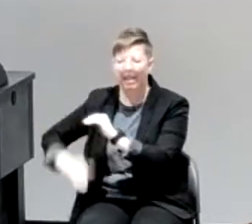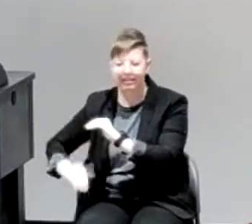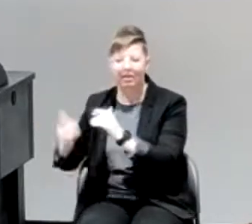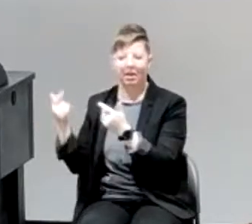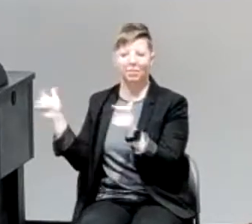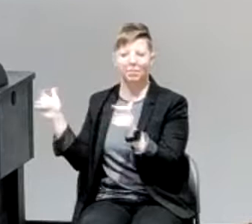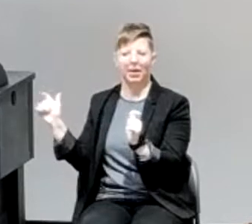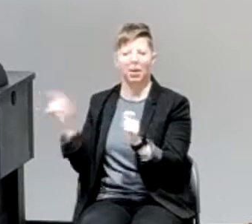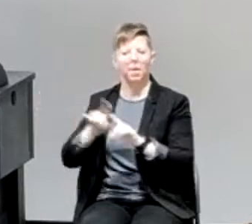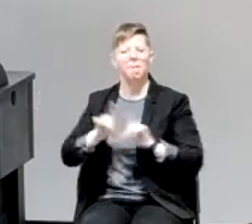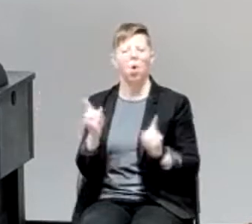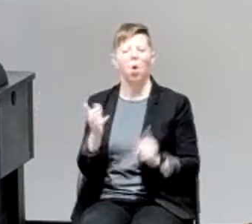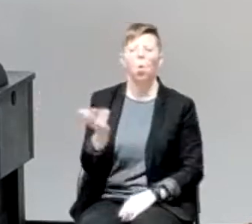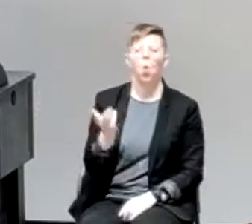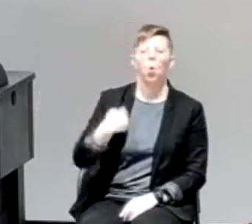We said we're going to change how we talk about this.